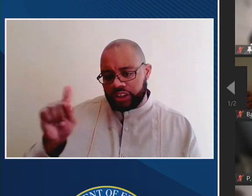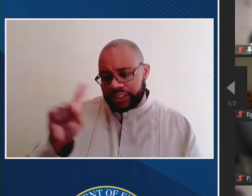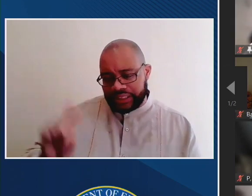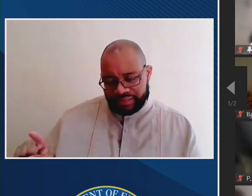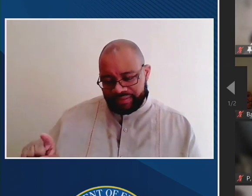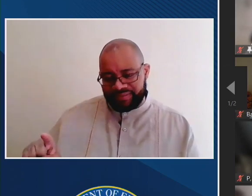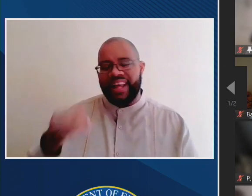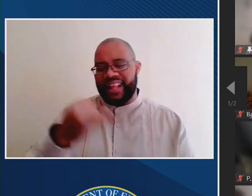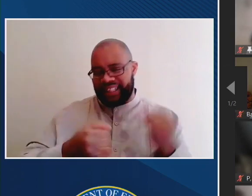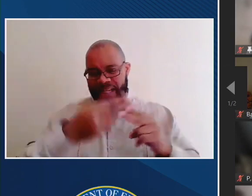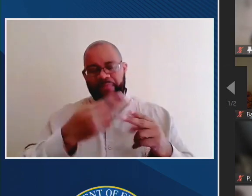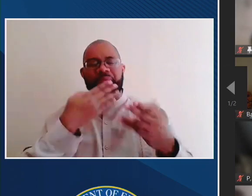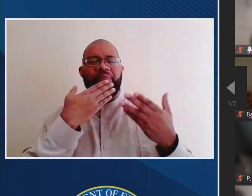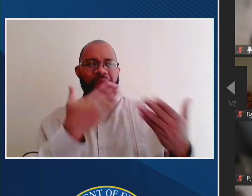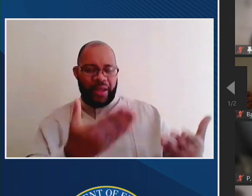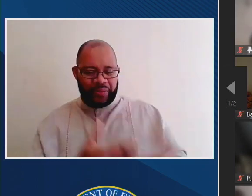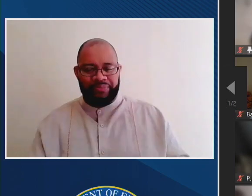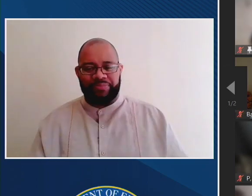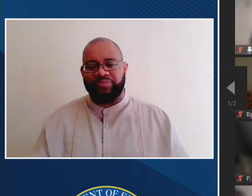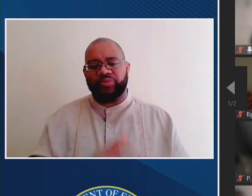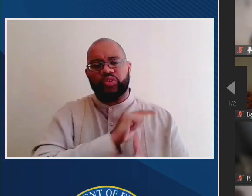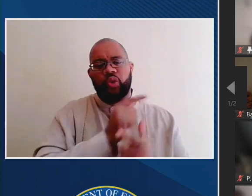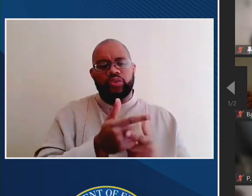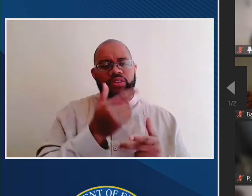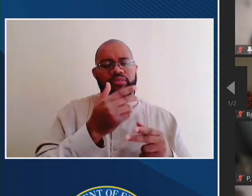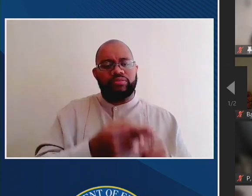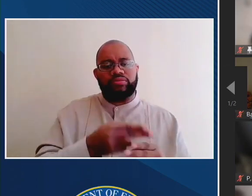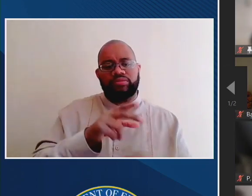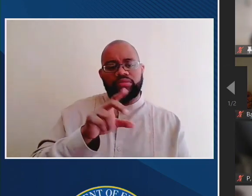And the alternate is Dom Wright?